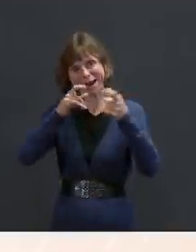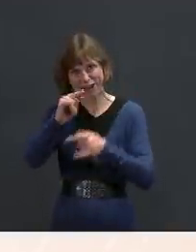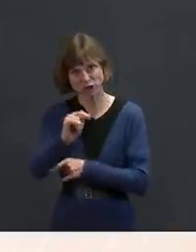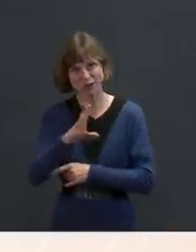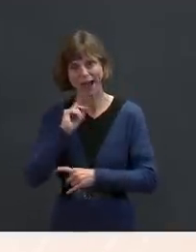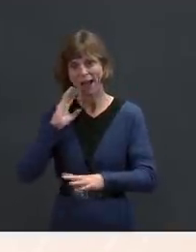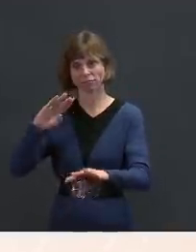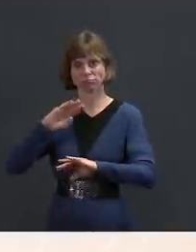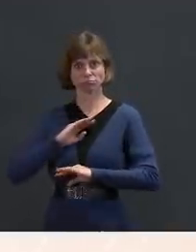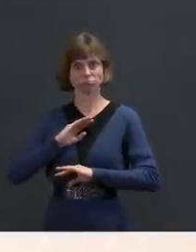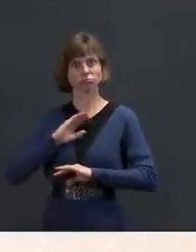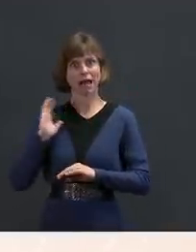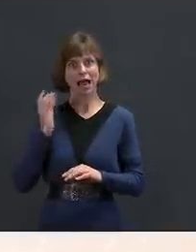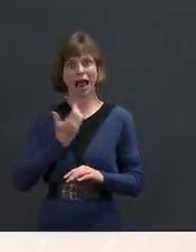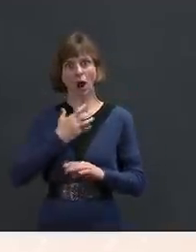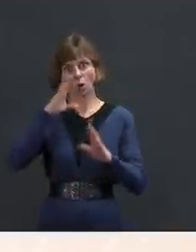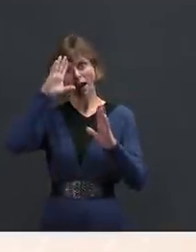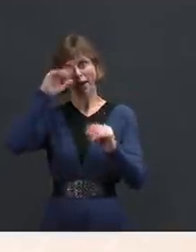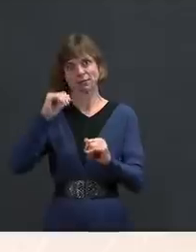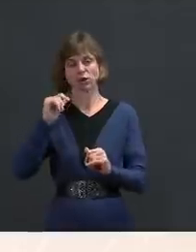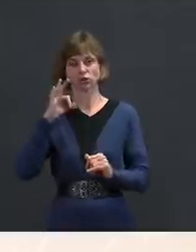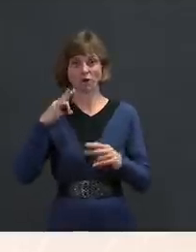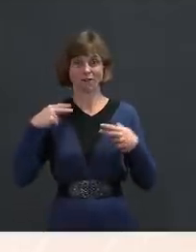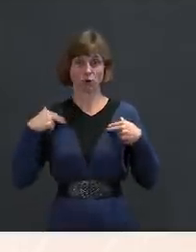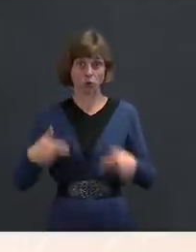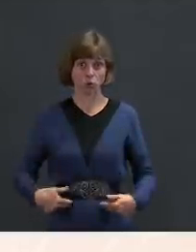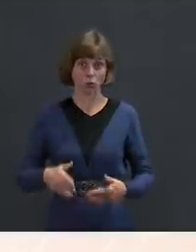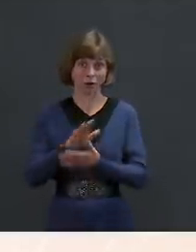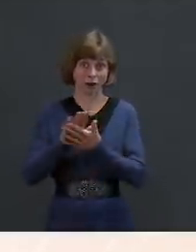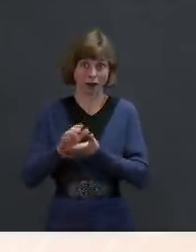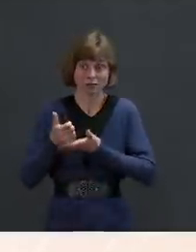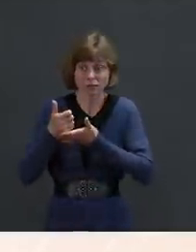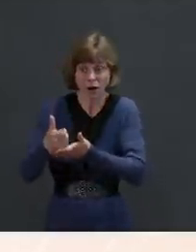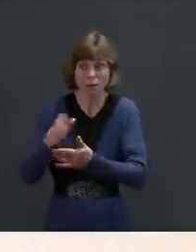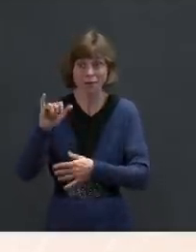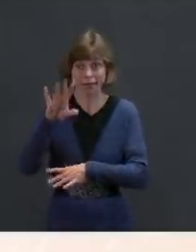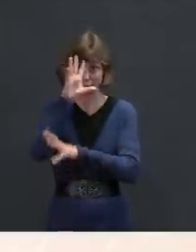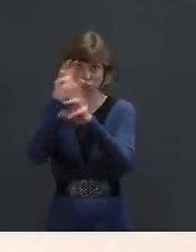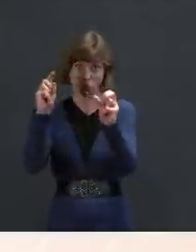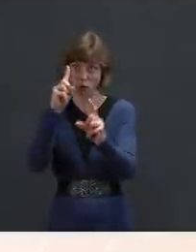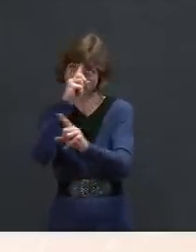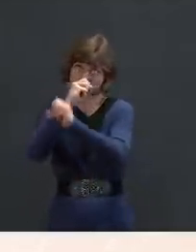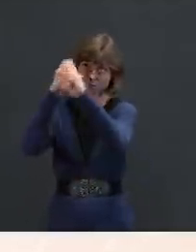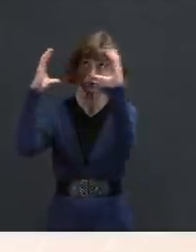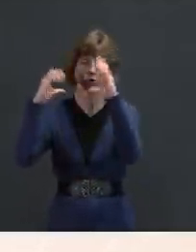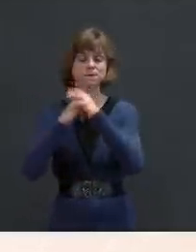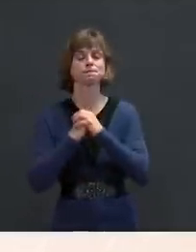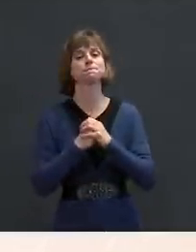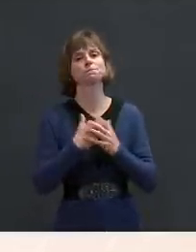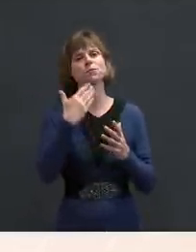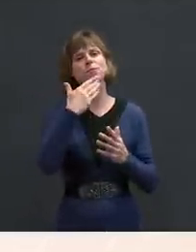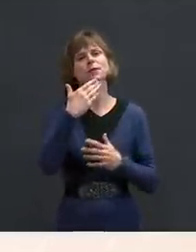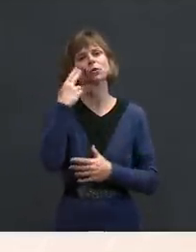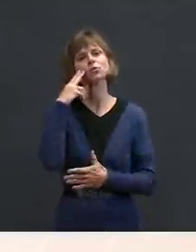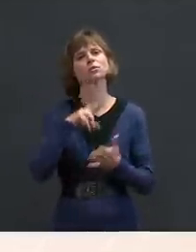in execution of the President's vision. Ms. Psaki: Go ahead, Ashley. The Press: Thank you, Mr. Secretary. Does the administration support using budget reconciliation